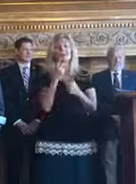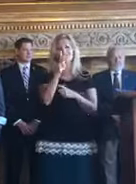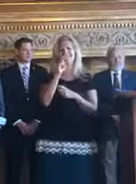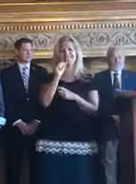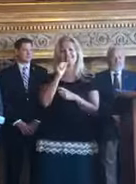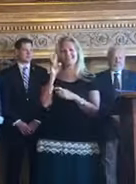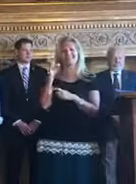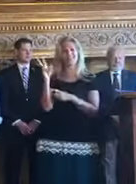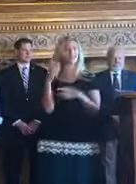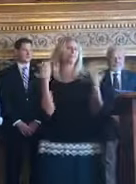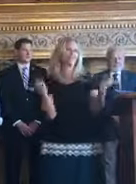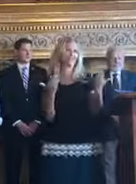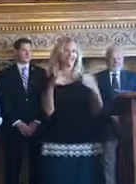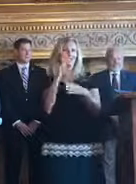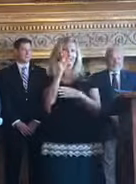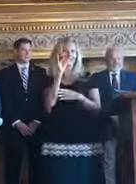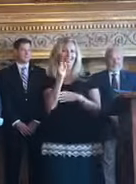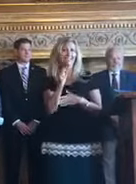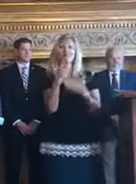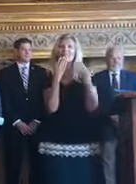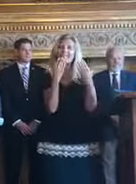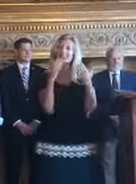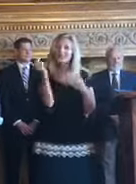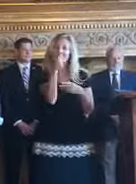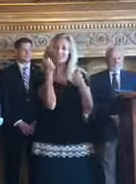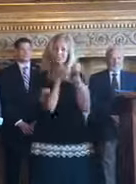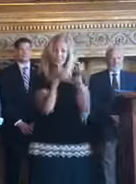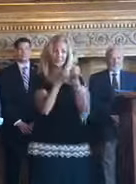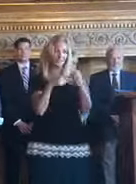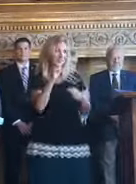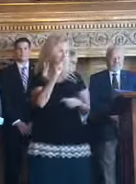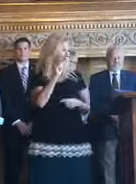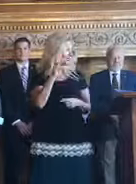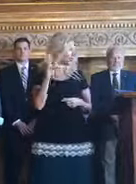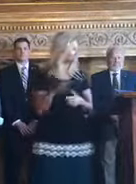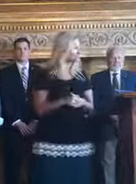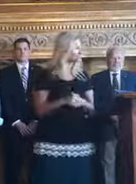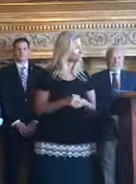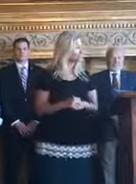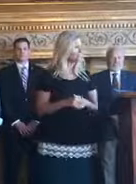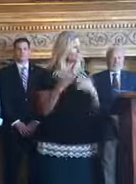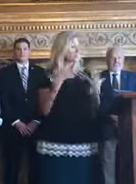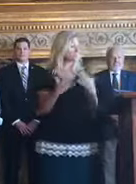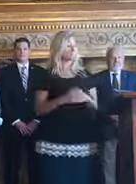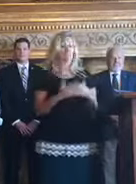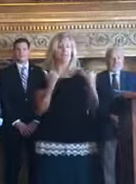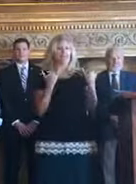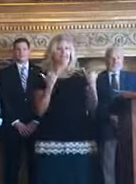face in our everyday life. So here, in Wisconsin, we are celebrating Deaf Awareness Week in Wisconsin so thank